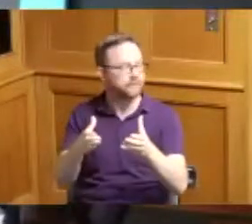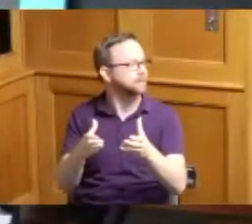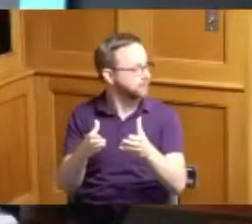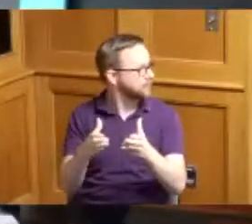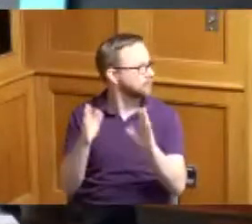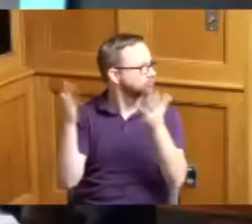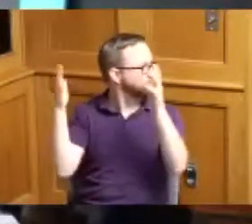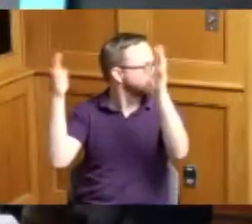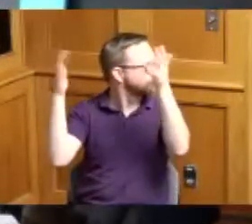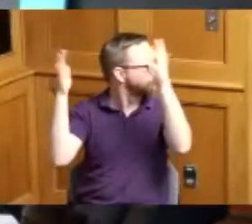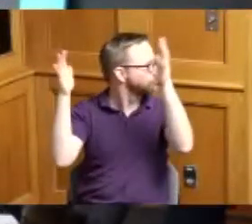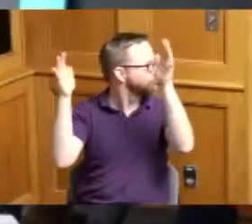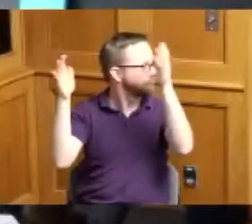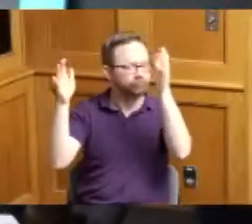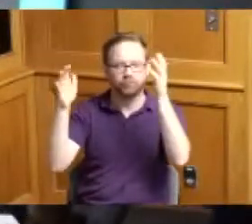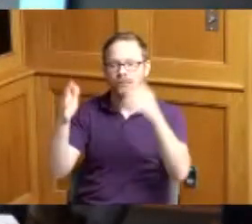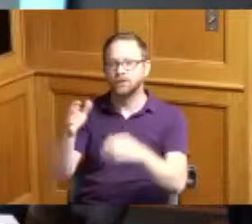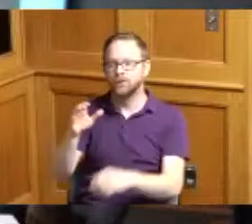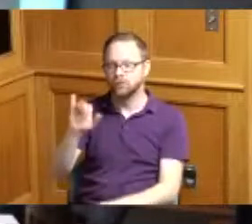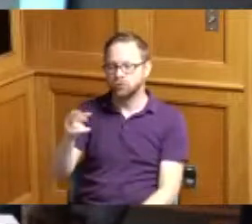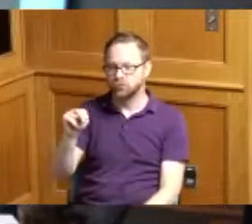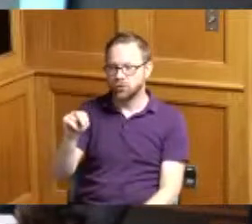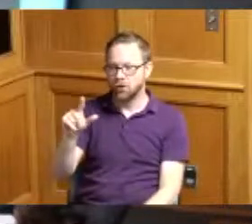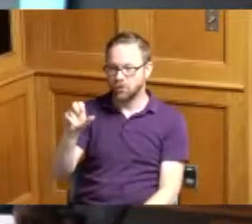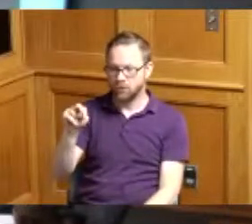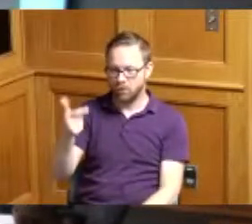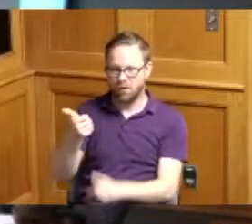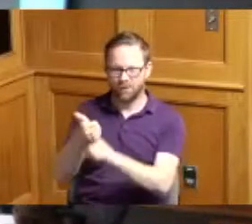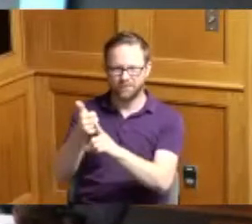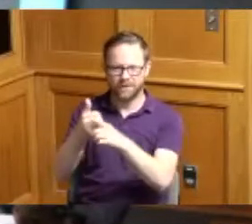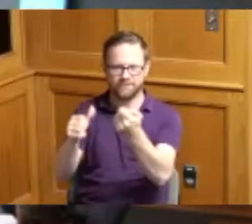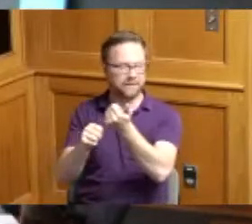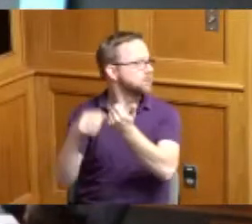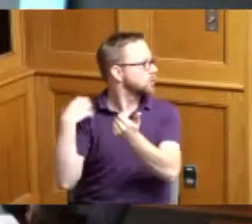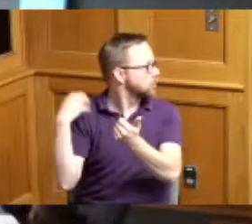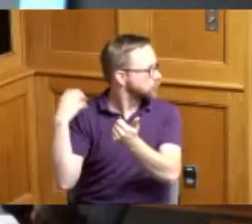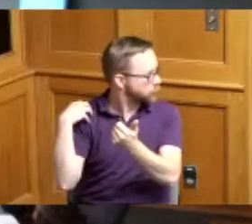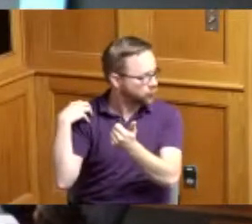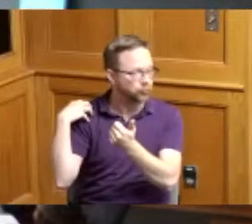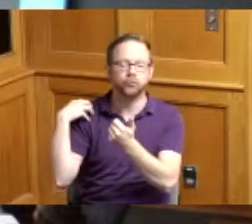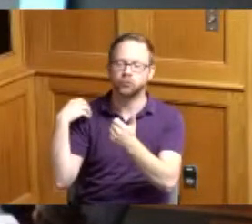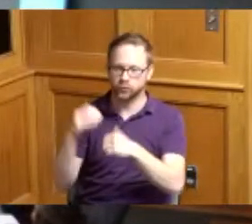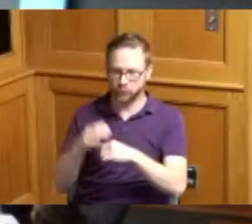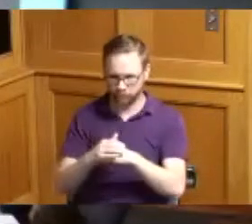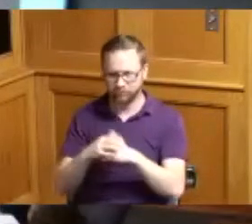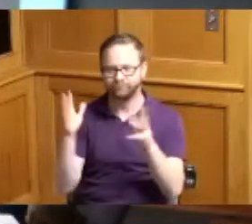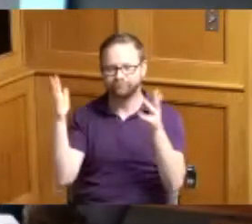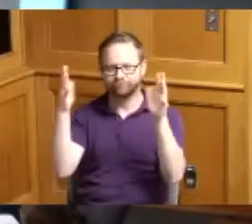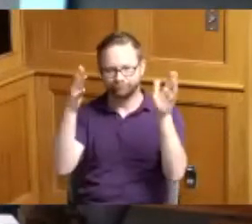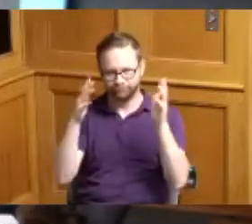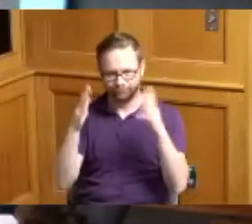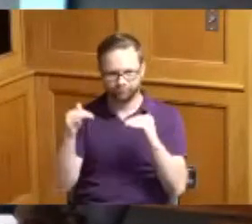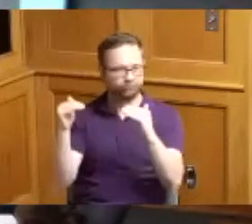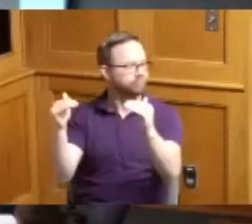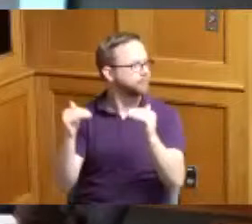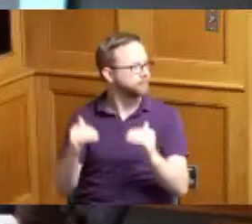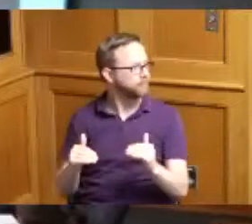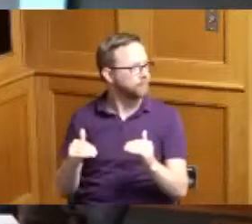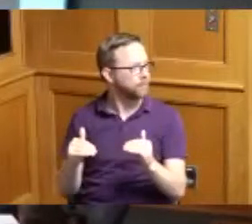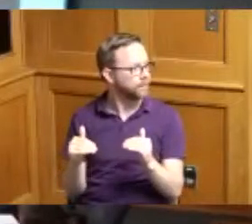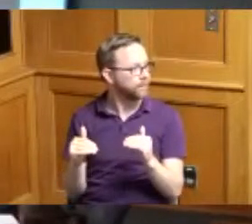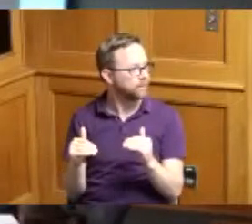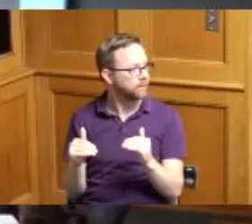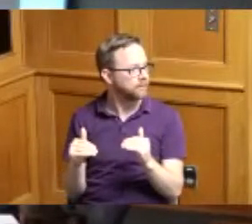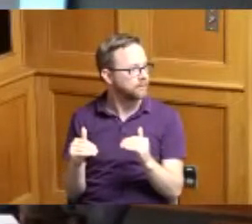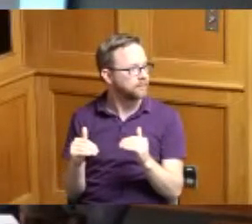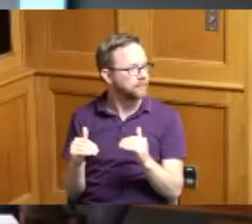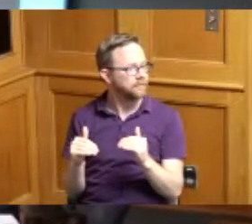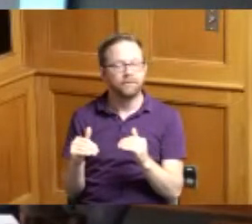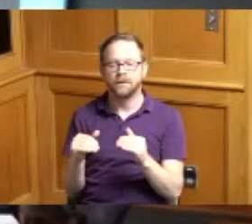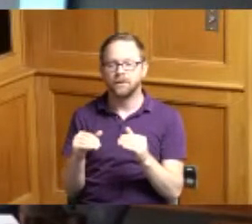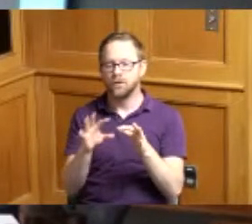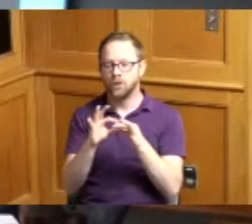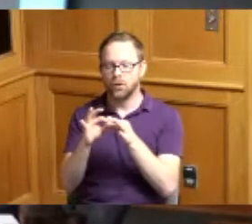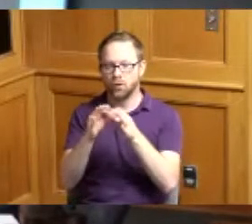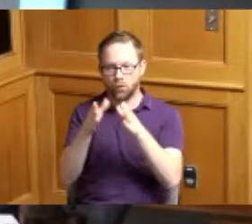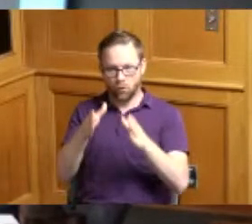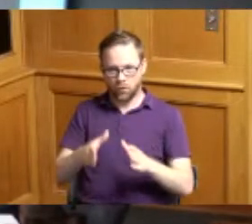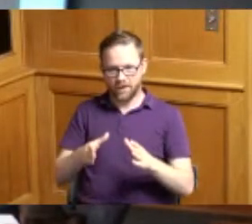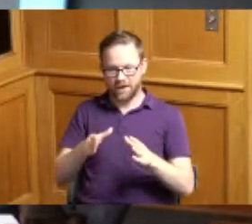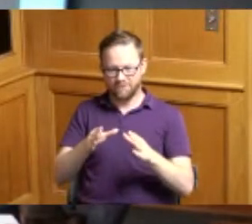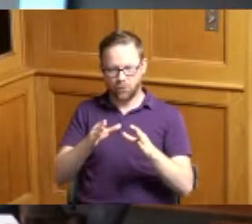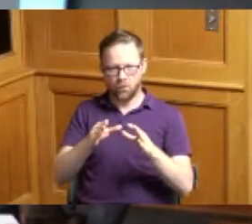John Long the assistant coach so the next person is the coordinator for Special Olympics and I do